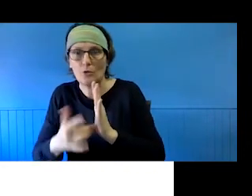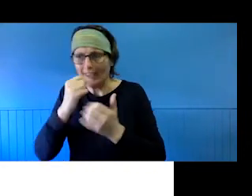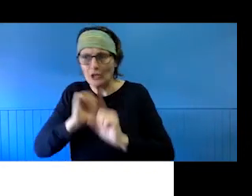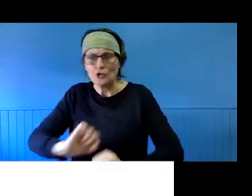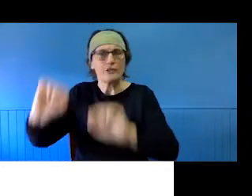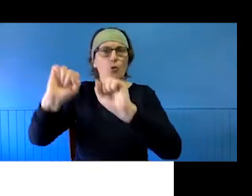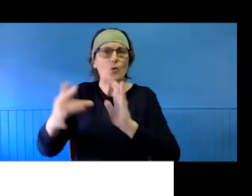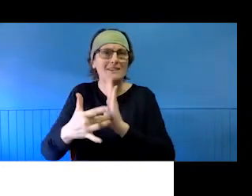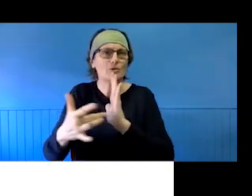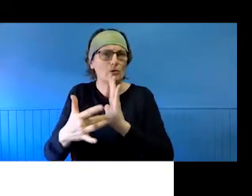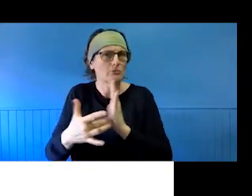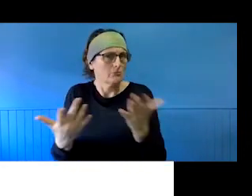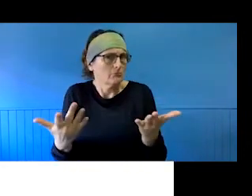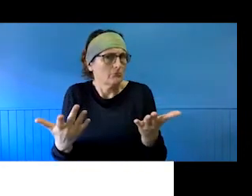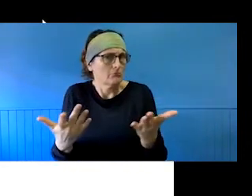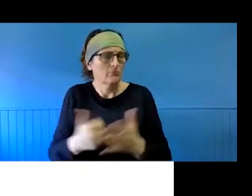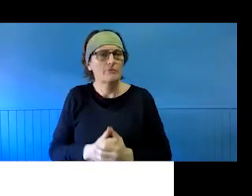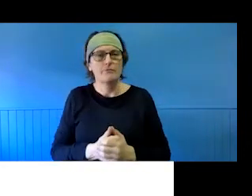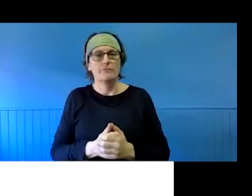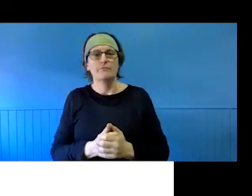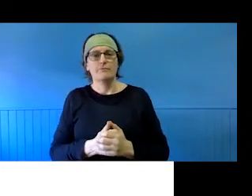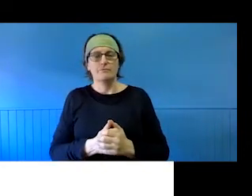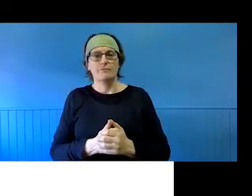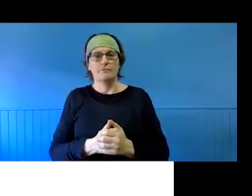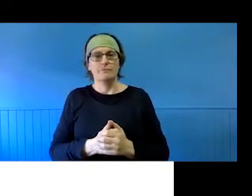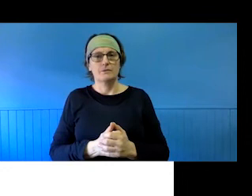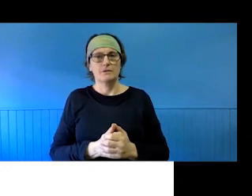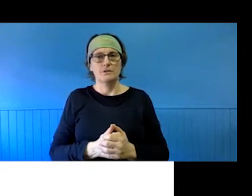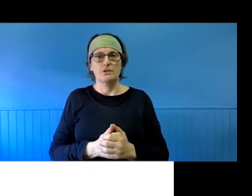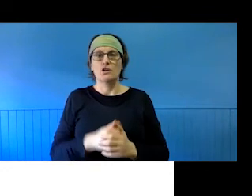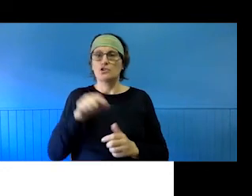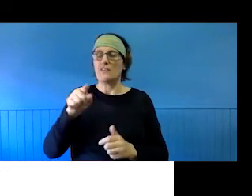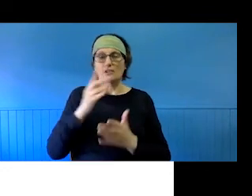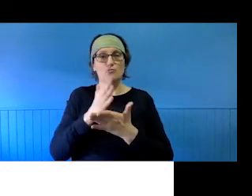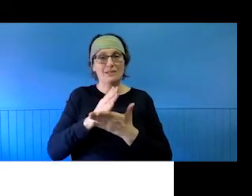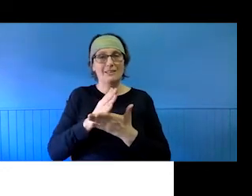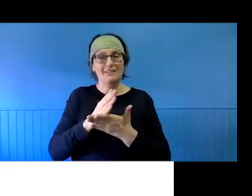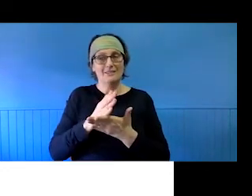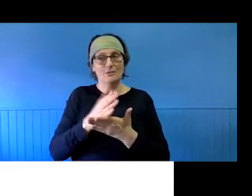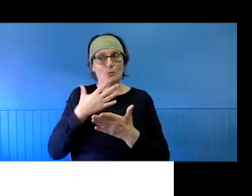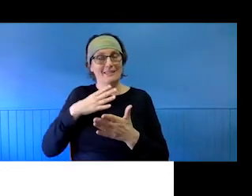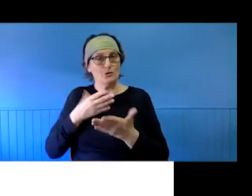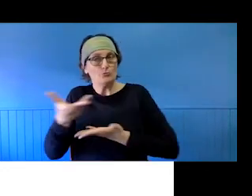That becomes almost a teaching philosophy piece to respond to.